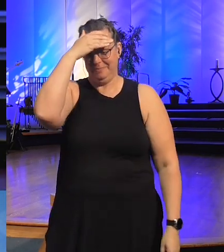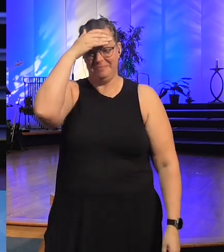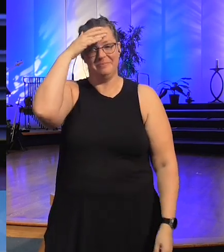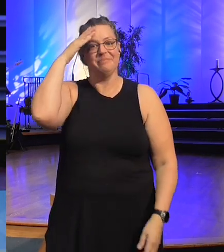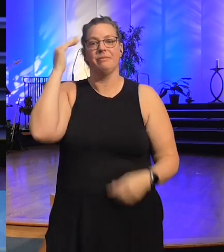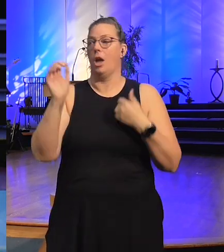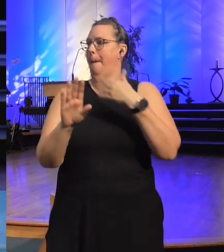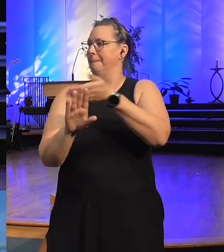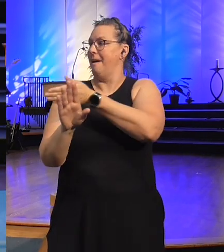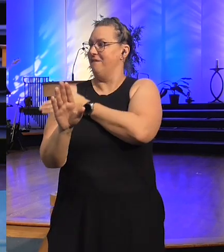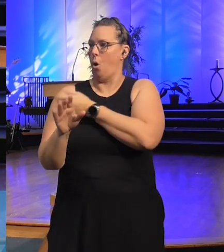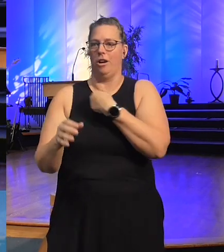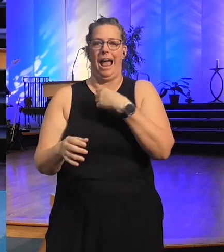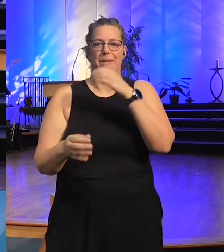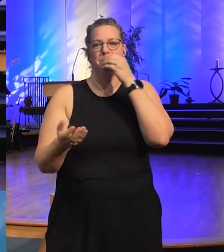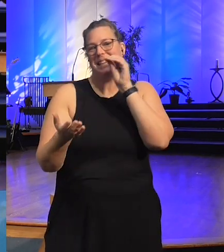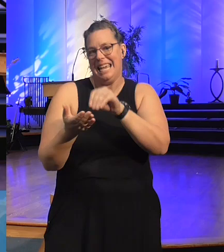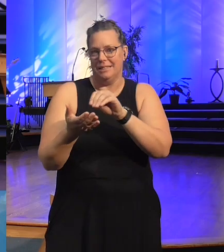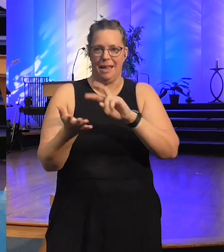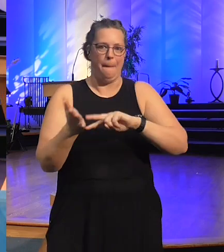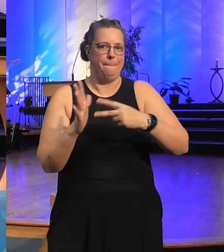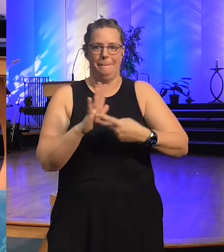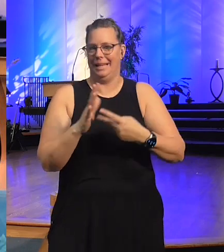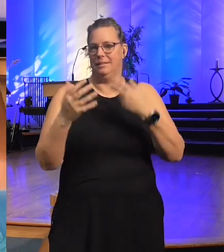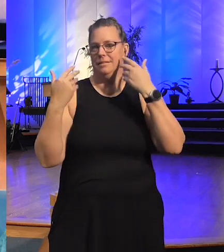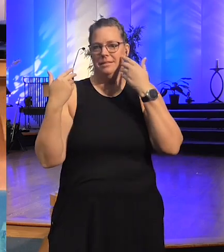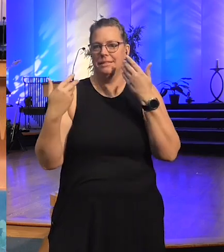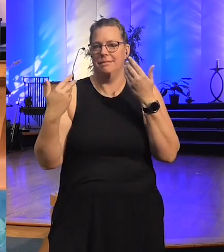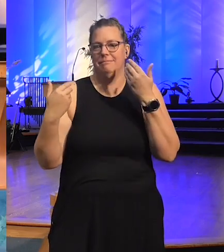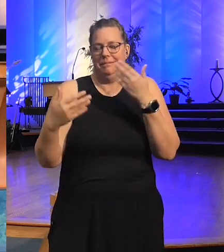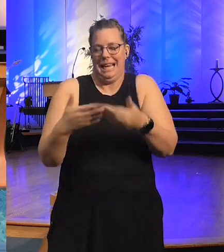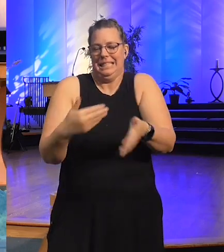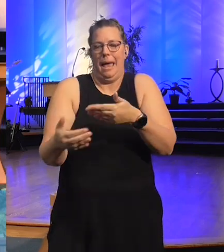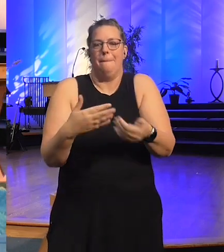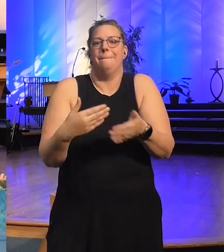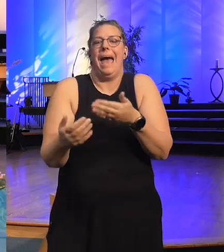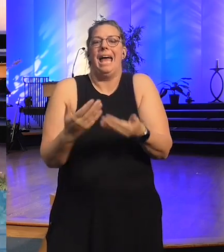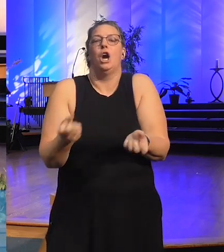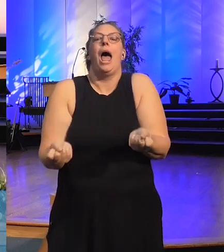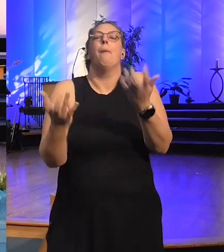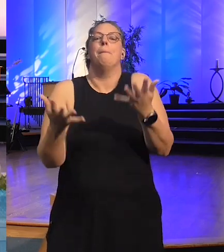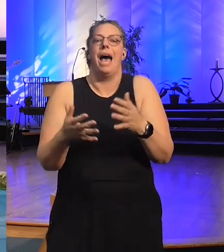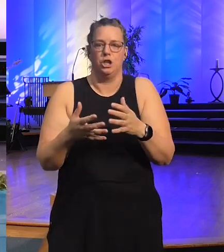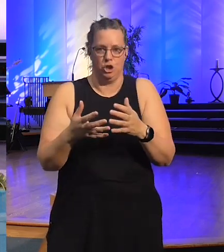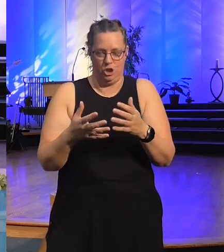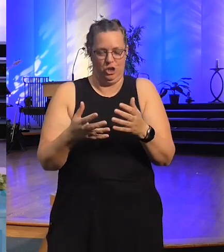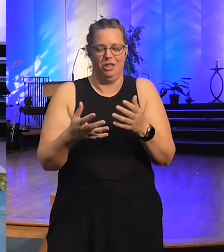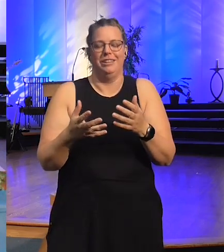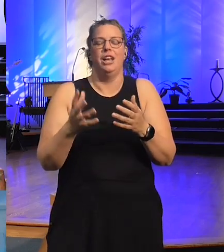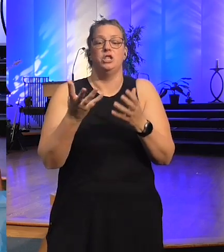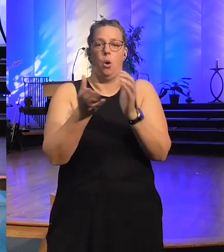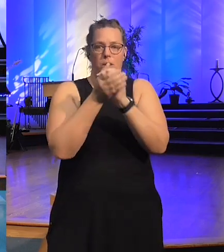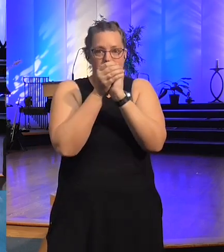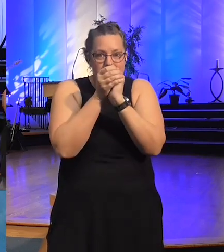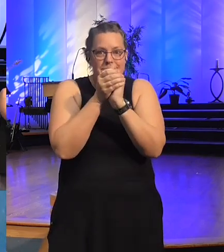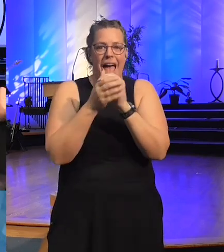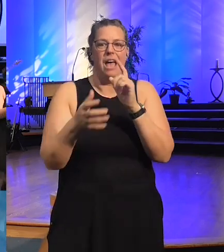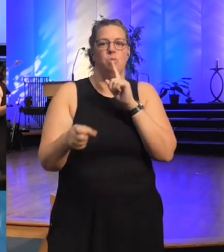basket too I I kiss it which means it doesn't matter how much it is so it's it's infinitely abundant whatever you put in and then we do this little affirmation together I invite you to do